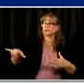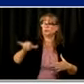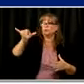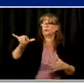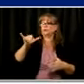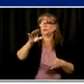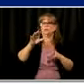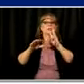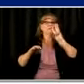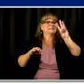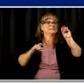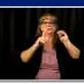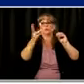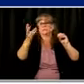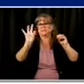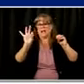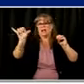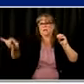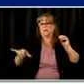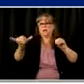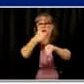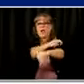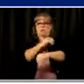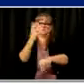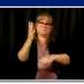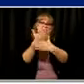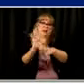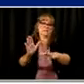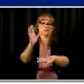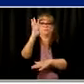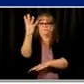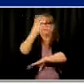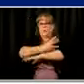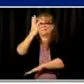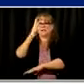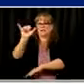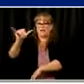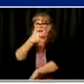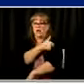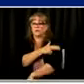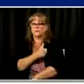can be a little misleading because um if you look at that that top one there the the average